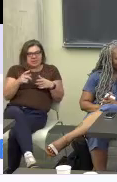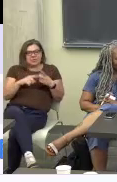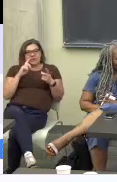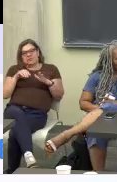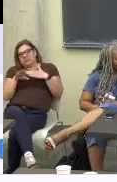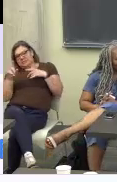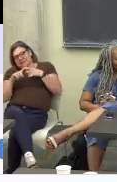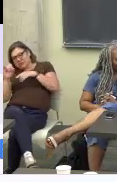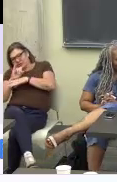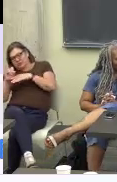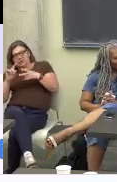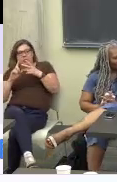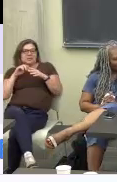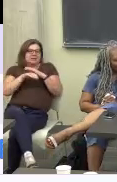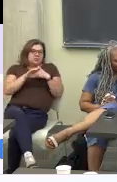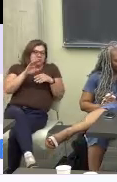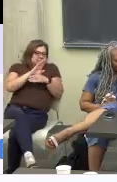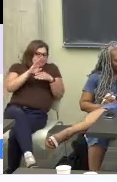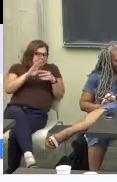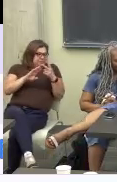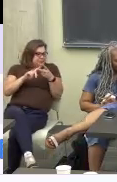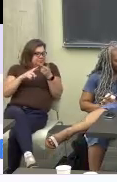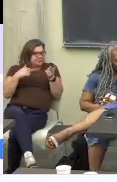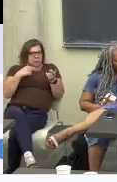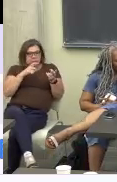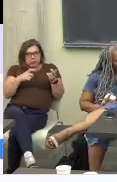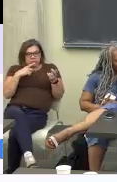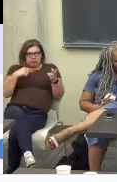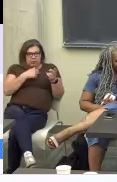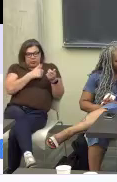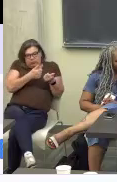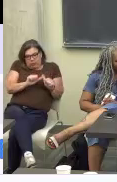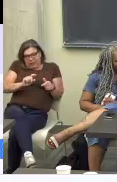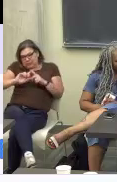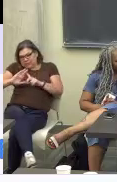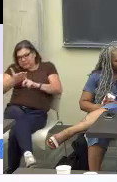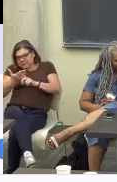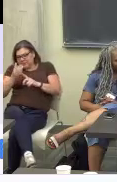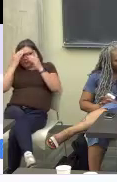Are we going to trades? Are we going like Who are we trying to influence? Because at